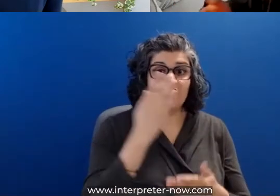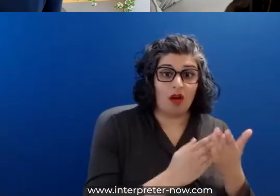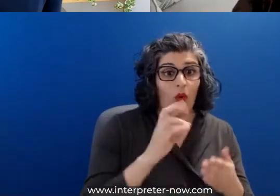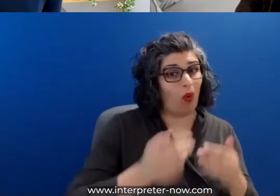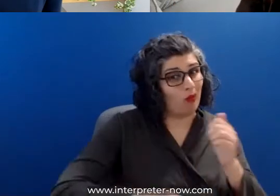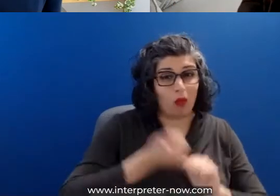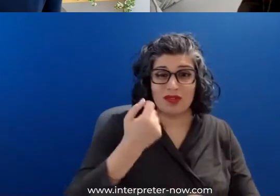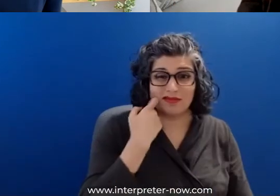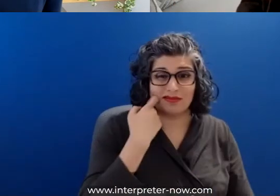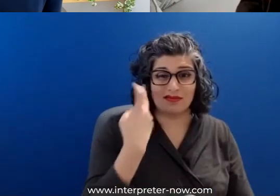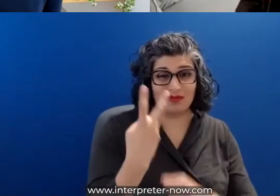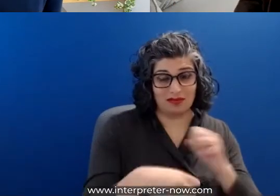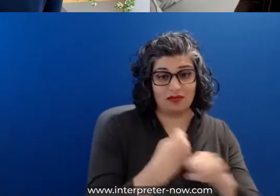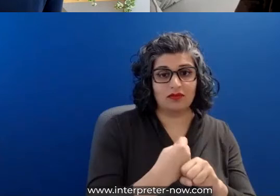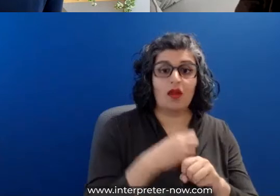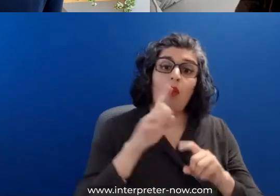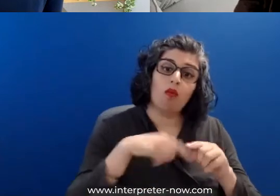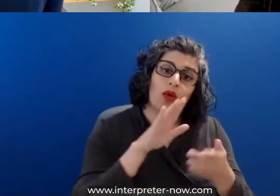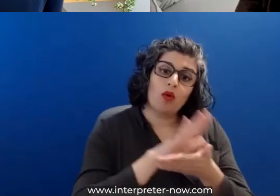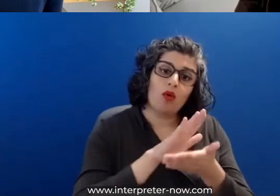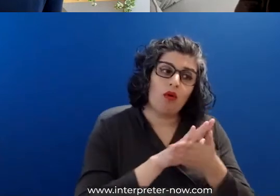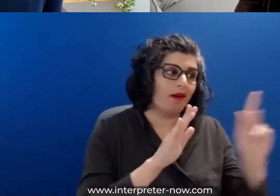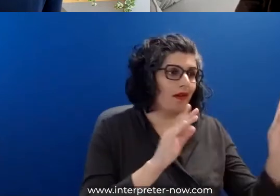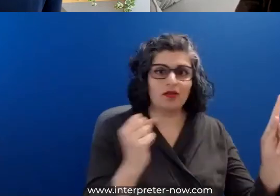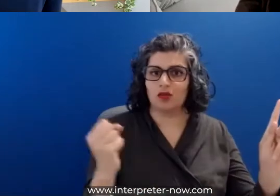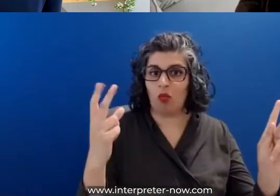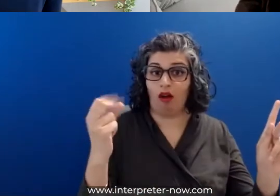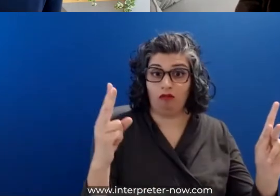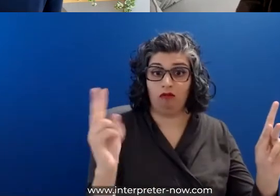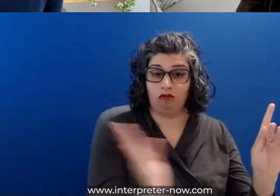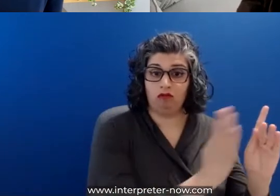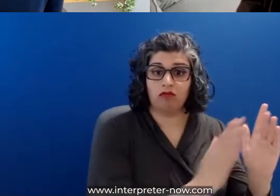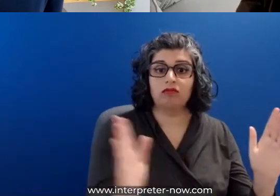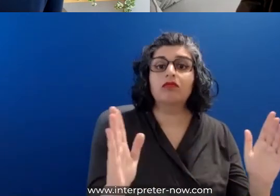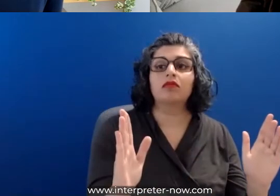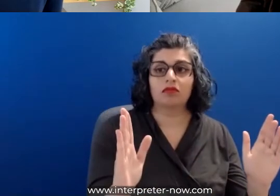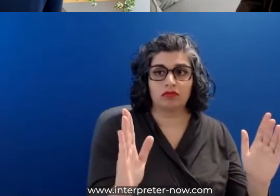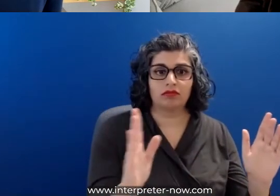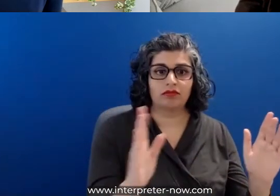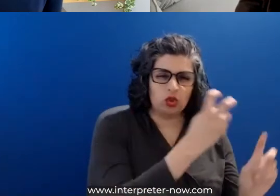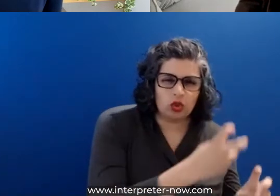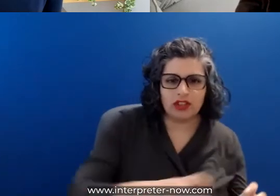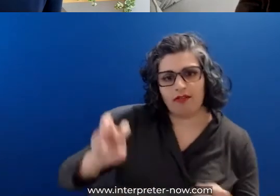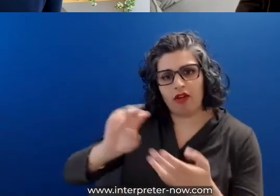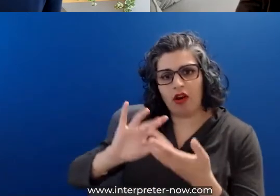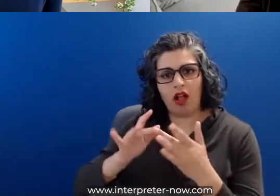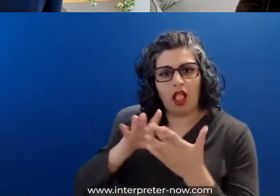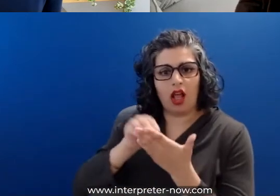When schools in K to 12 and higher ed made the shift to online learning, the proliferation